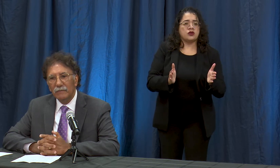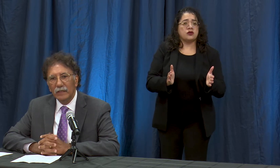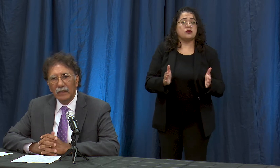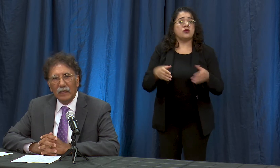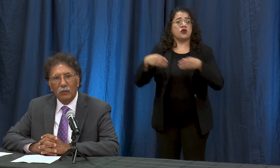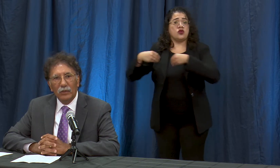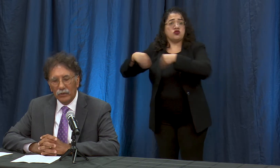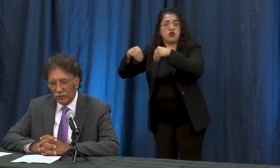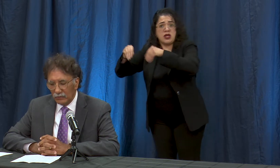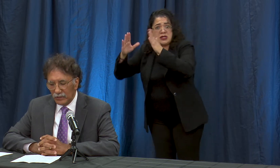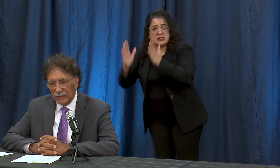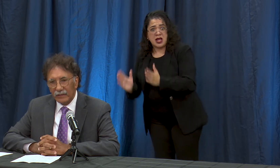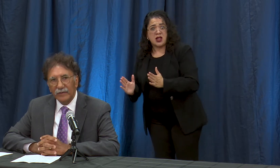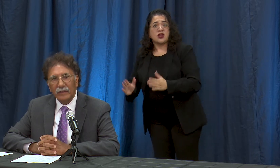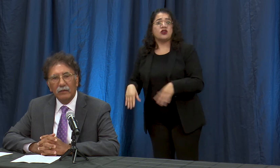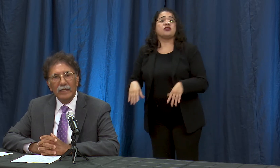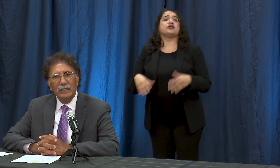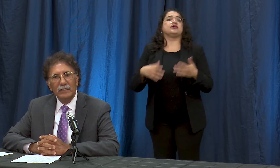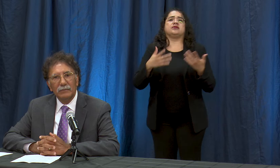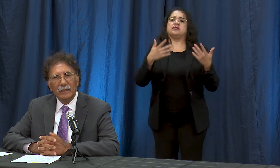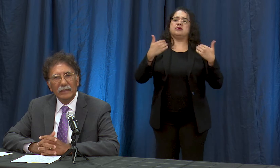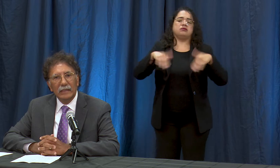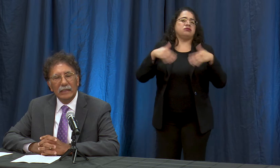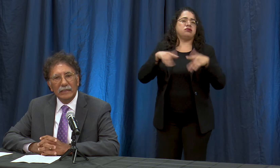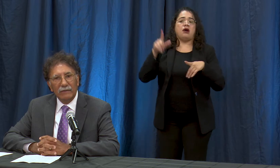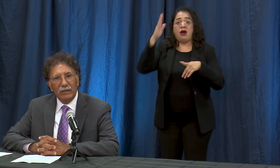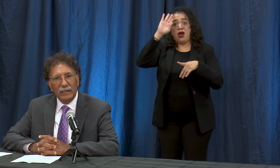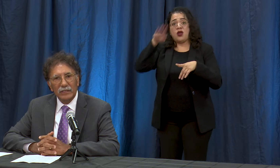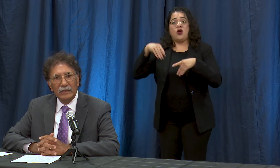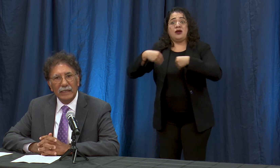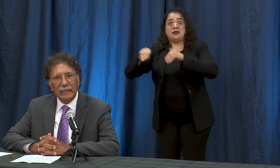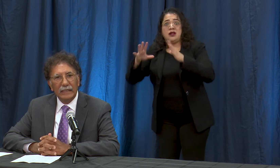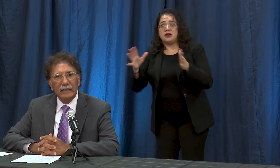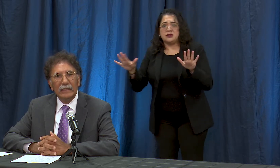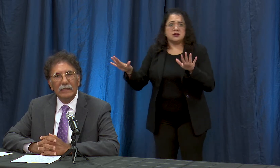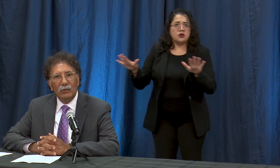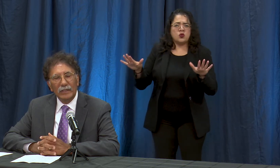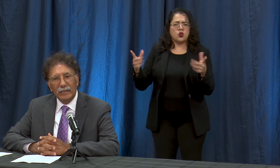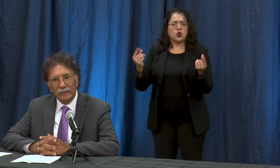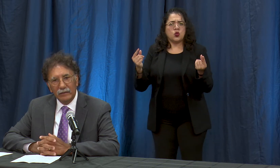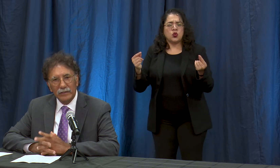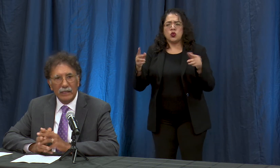we're going through a significant crisis but nevertheless again the retailers are